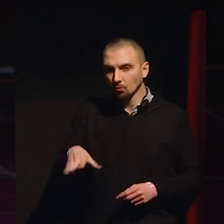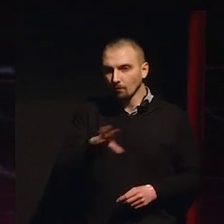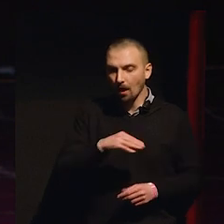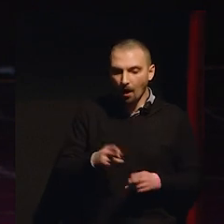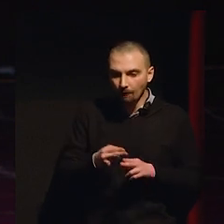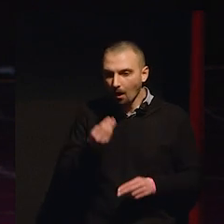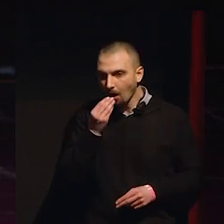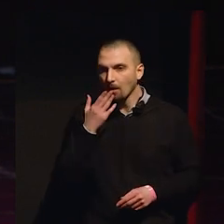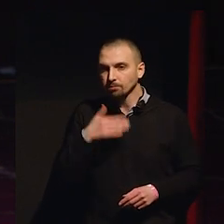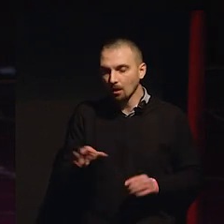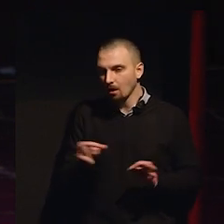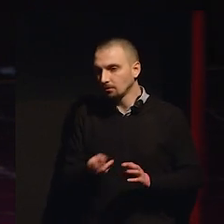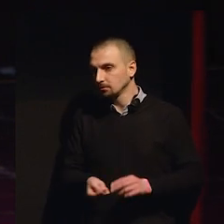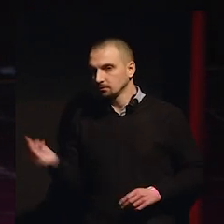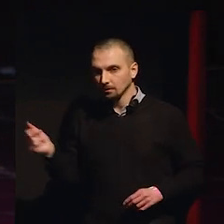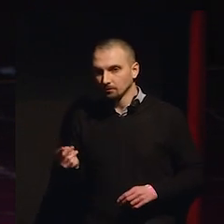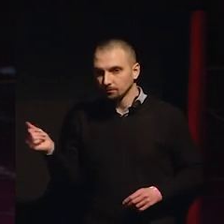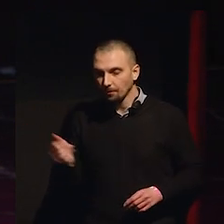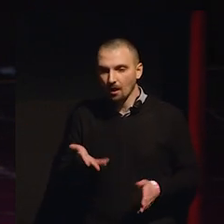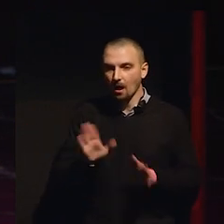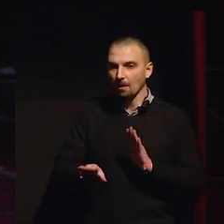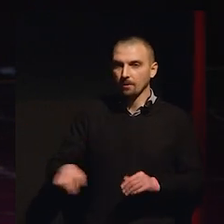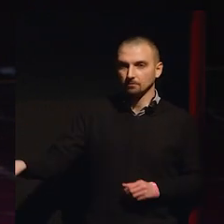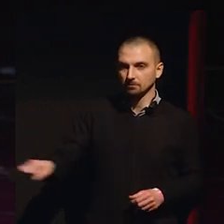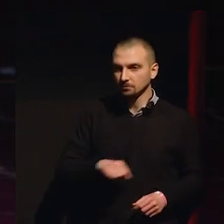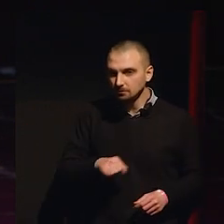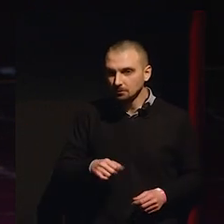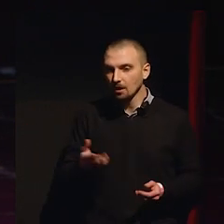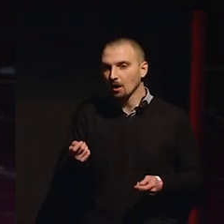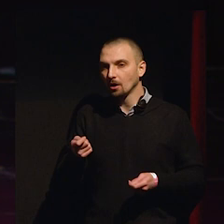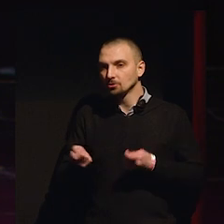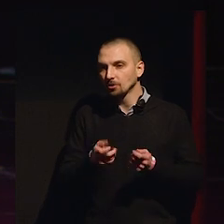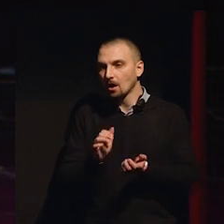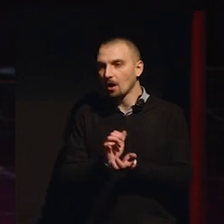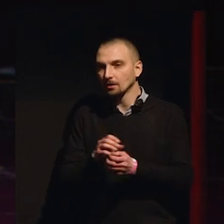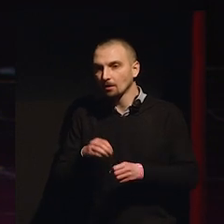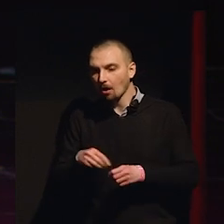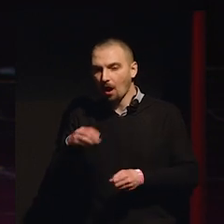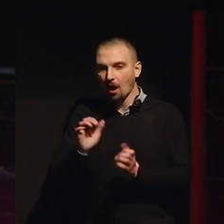In all homes, teenagers slammed doors. In all homes, there was friction with the spouse’s family.